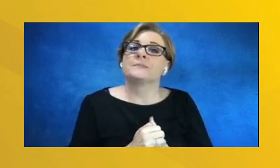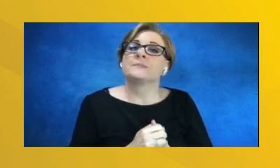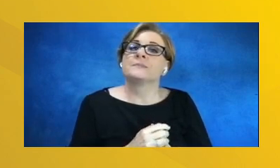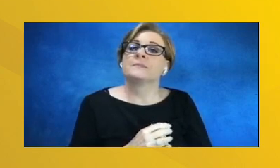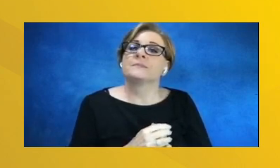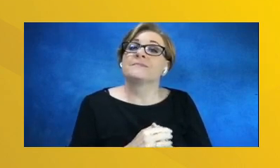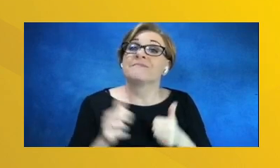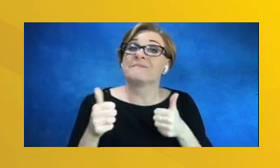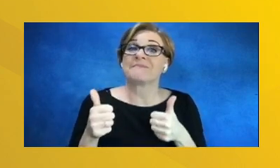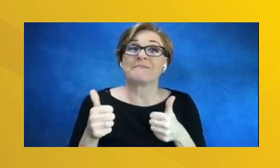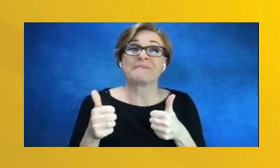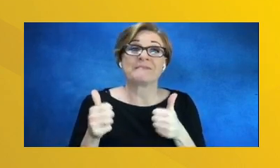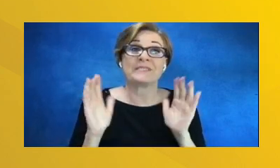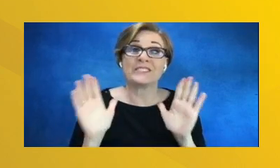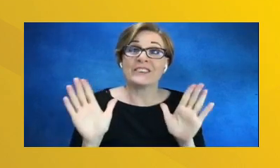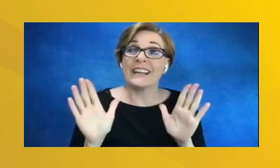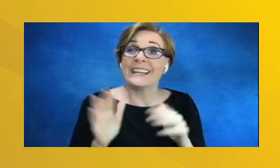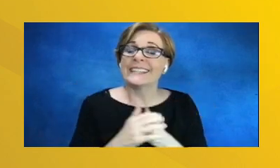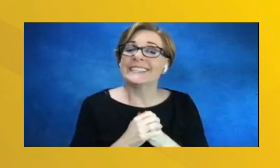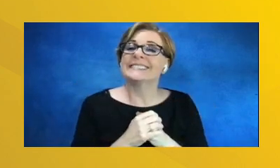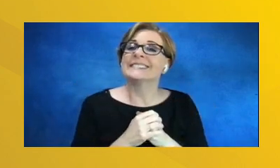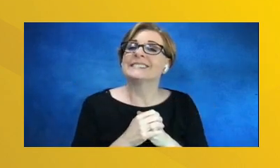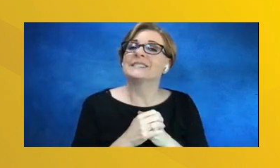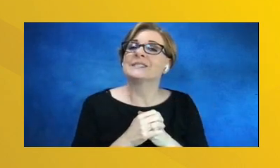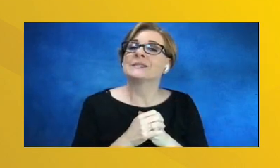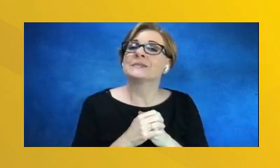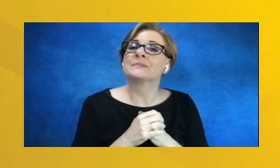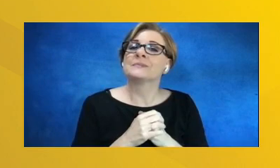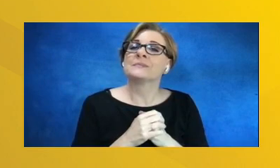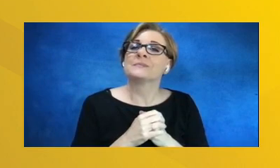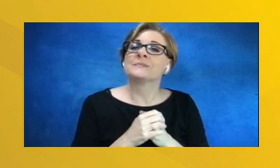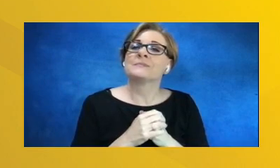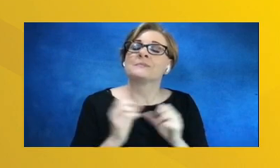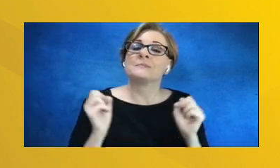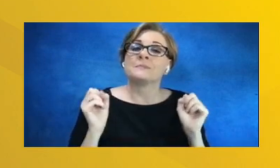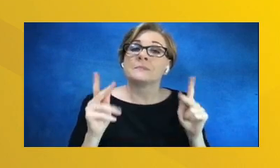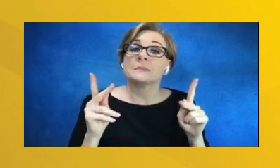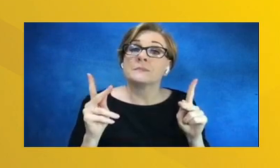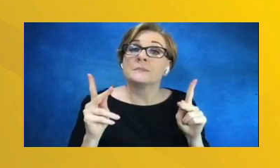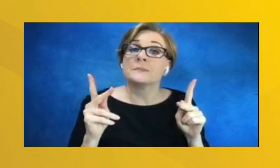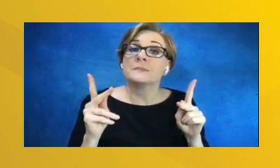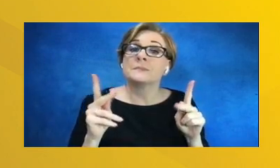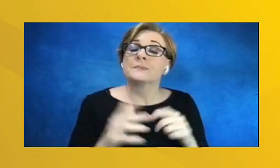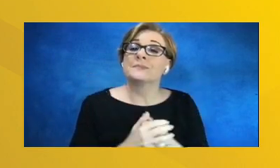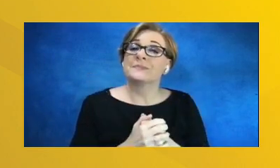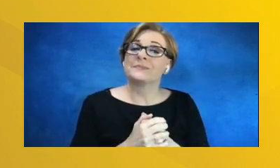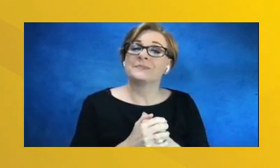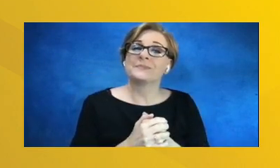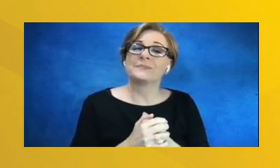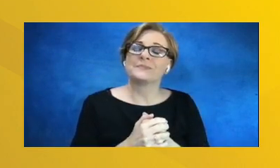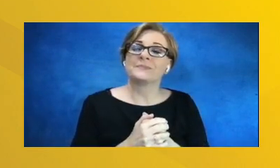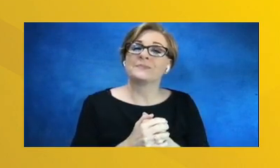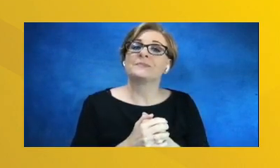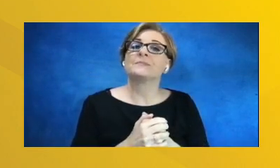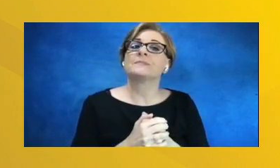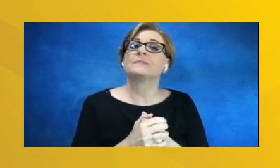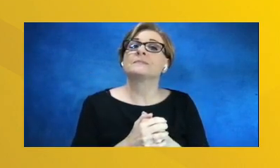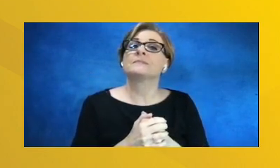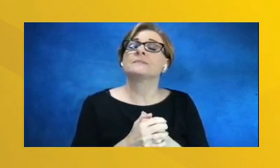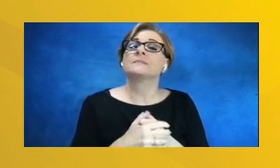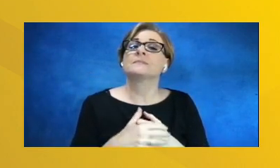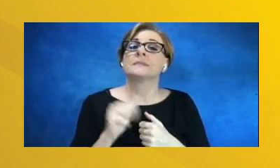You know, think I just would love to like